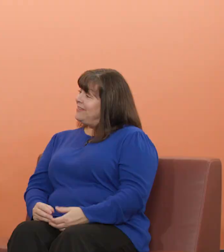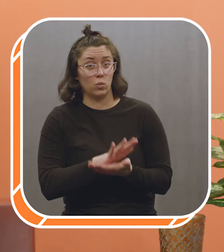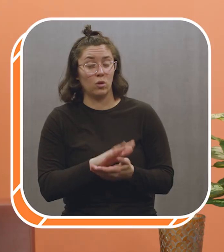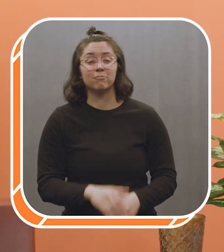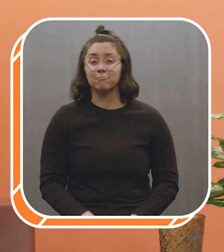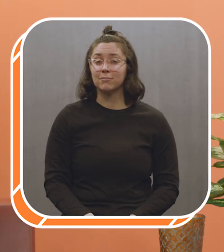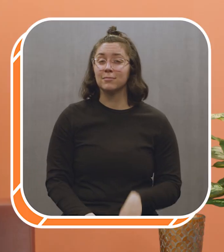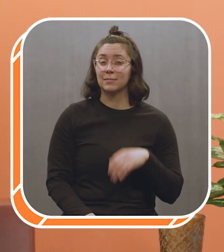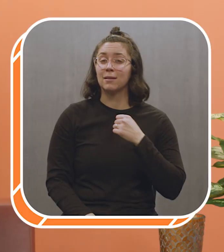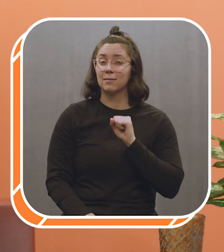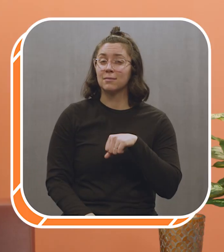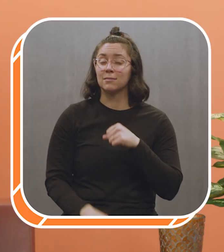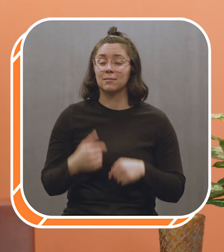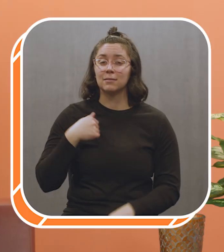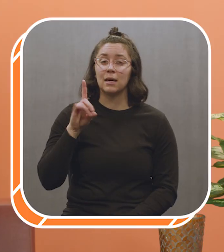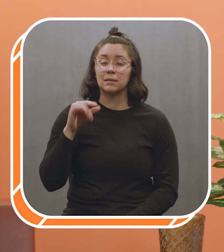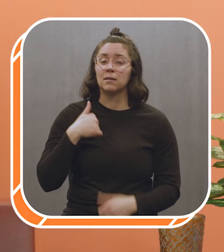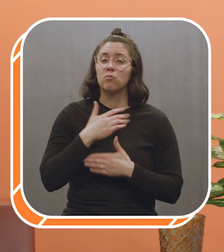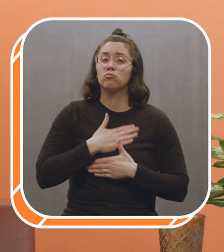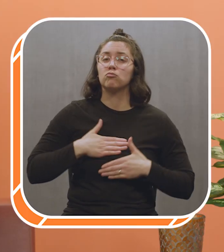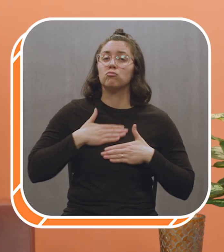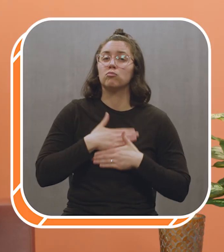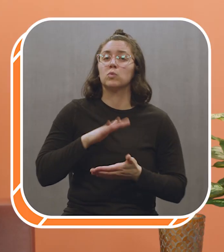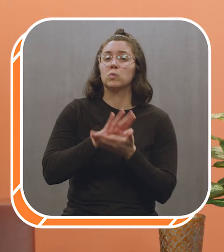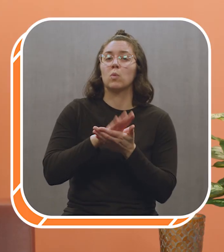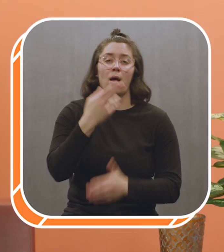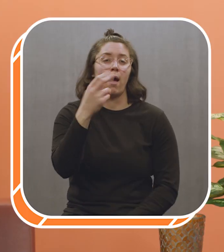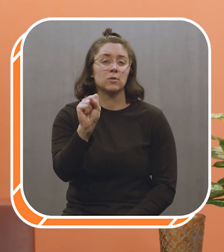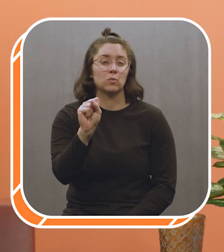I did. I did. I enjoyed it more in high school.